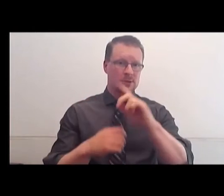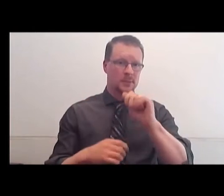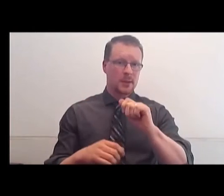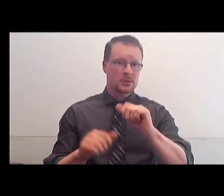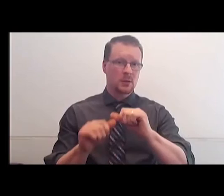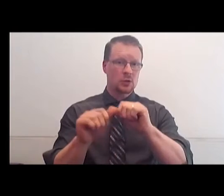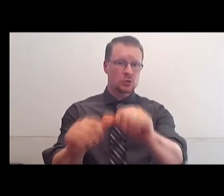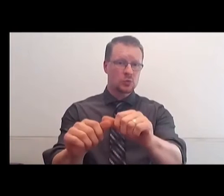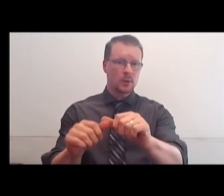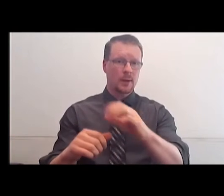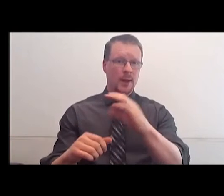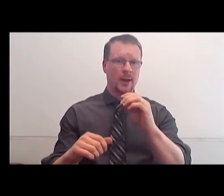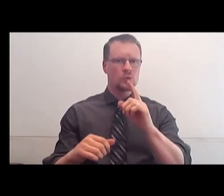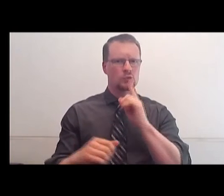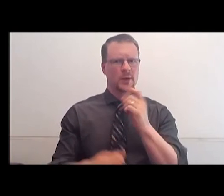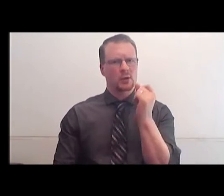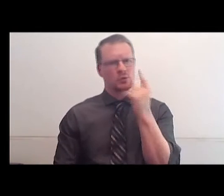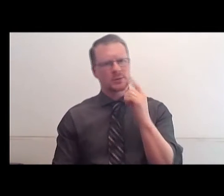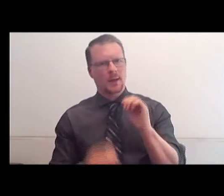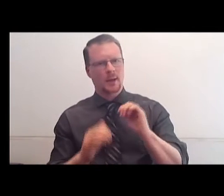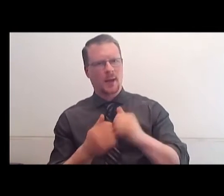allows us to track people with disabilities